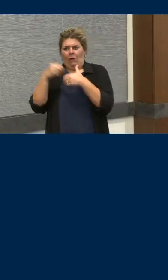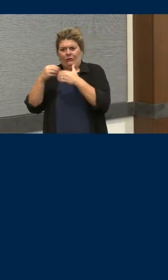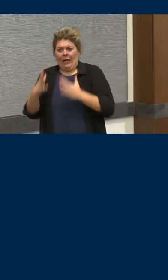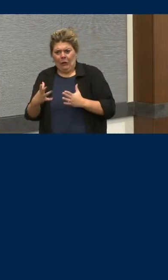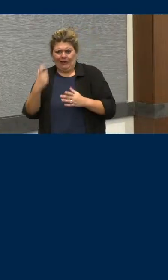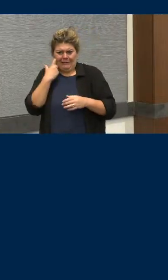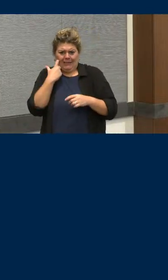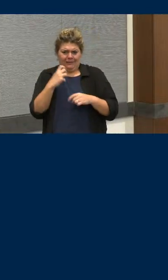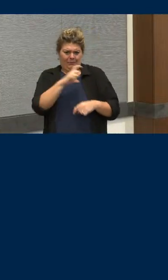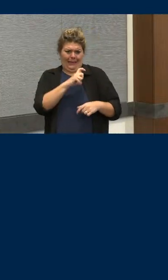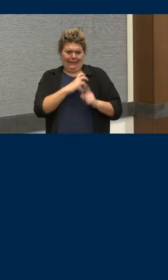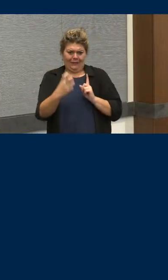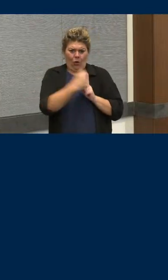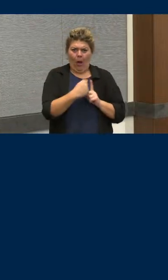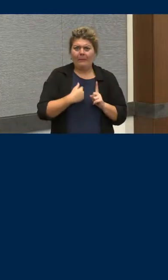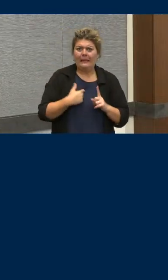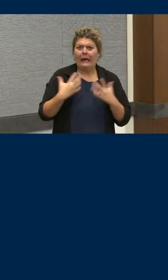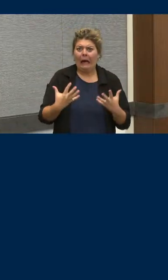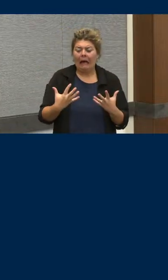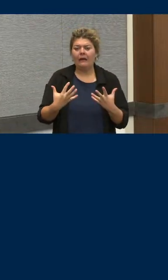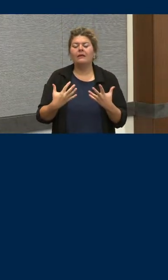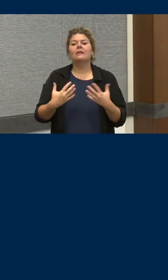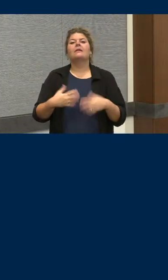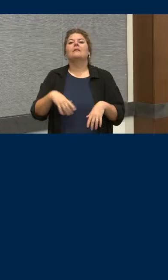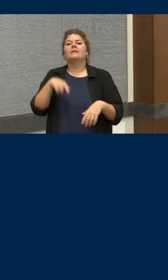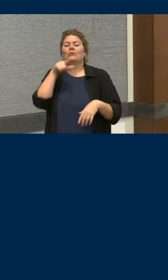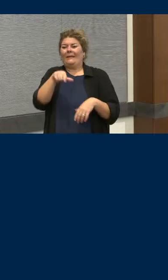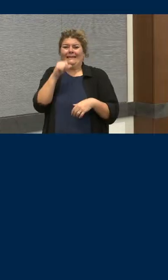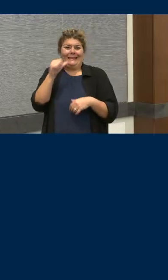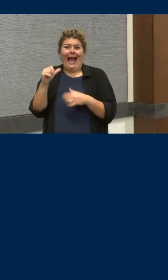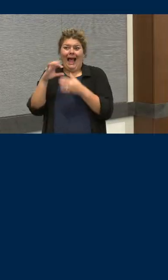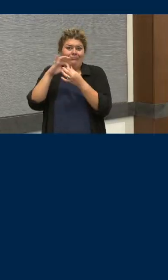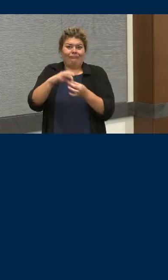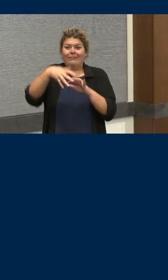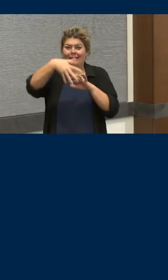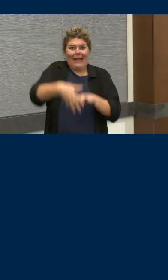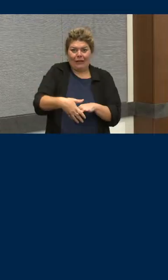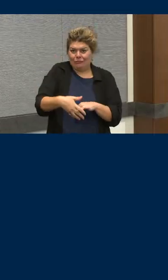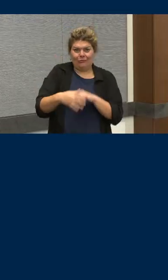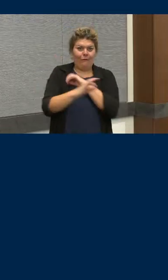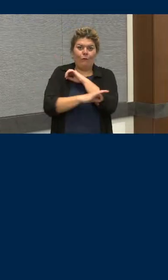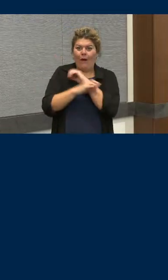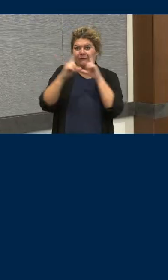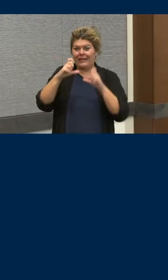Jewish photographer in the United States. Imprisoned for 40